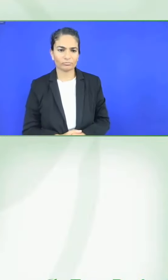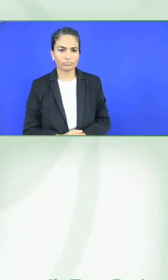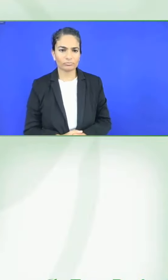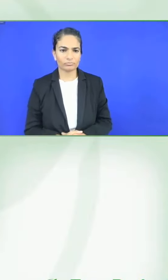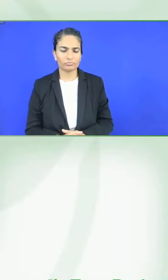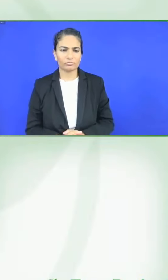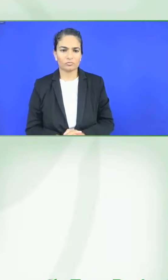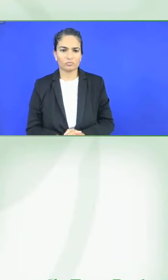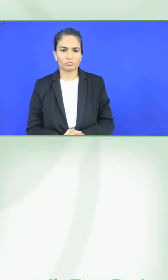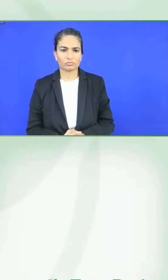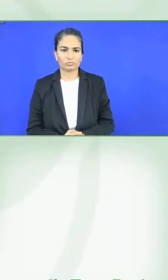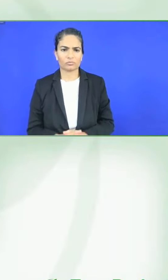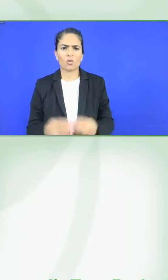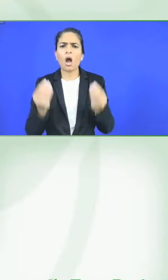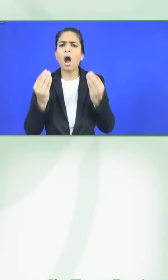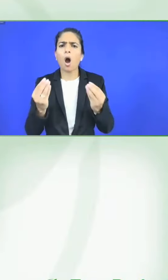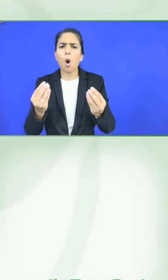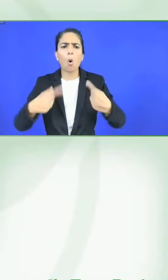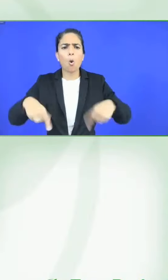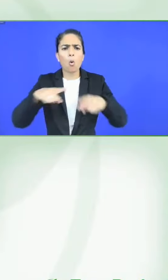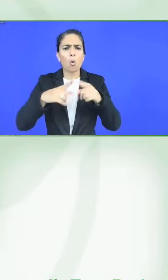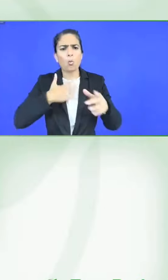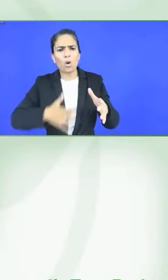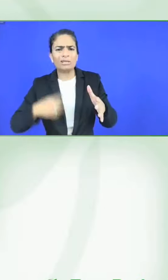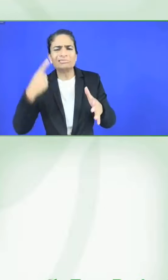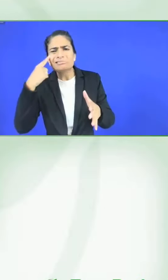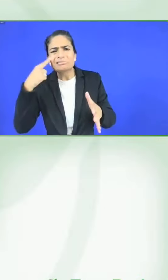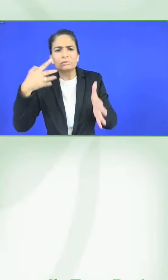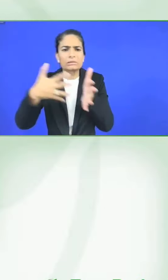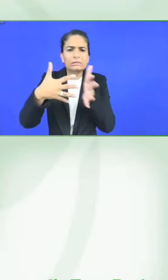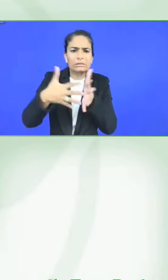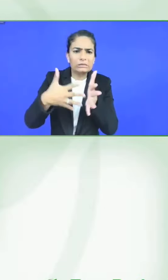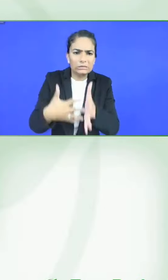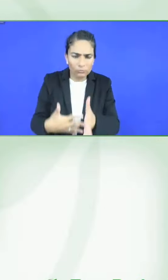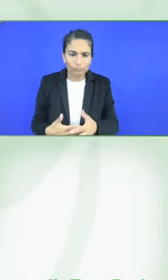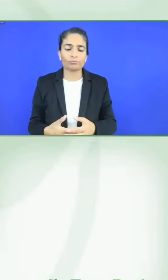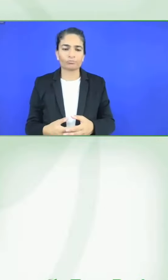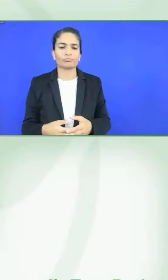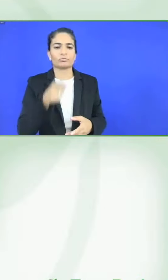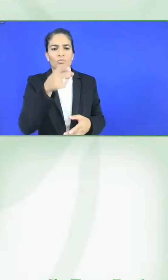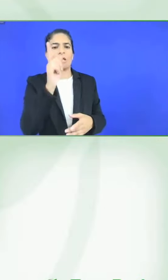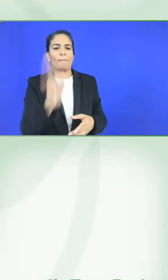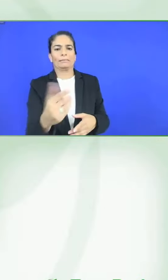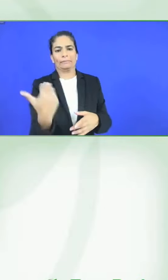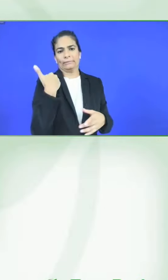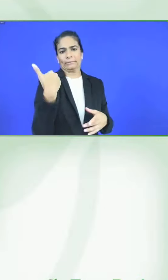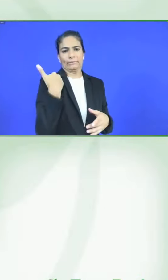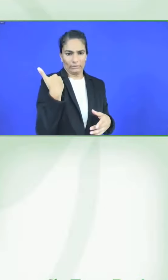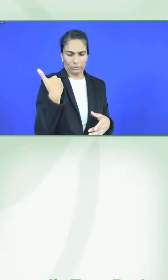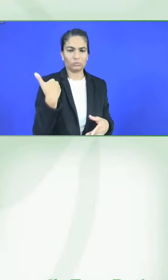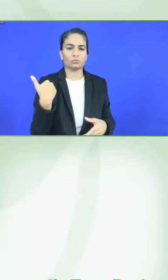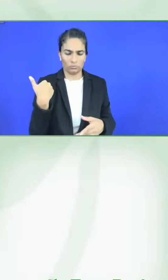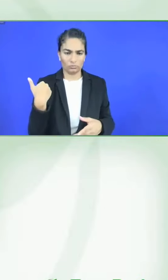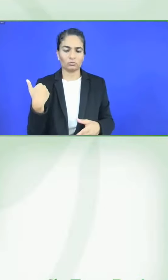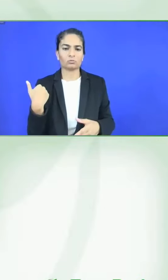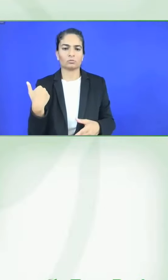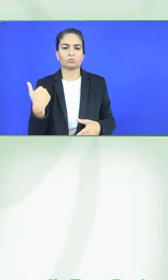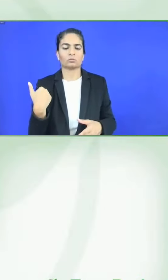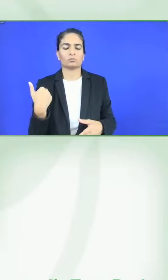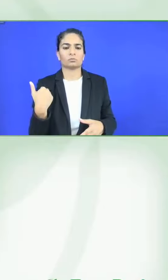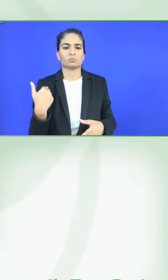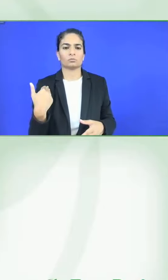So we have something called Assistive Technology OnDemand.